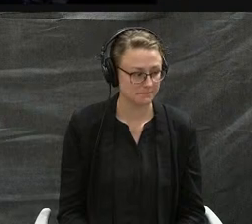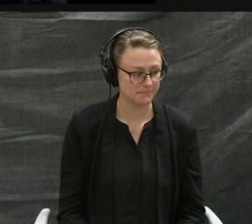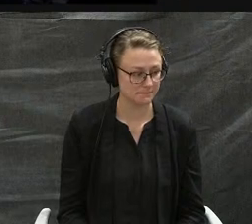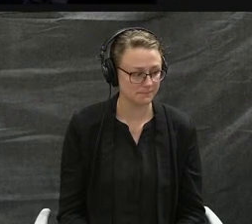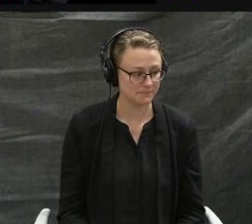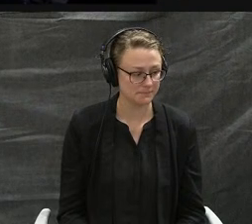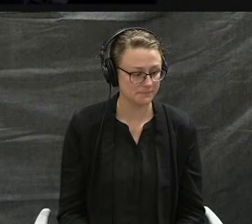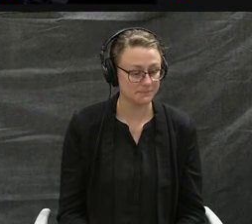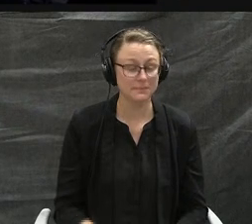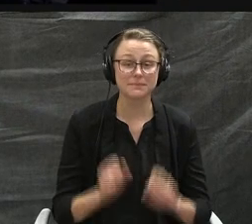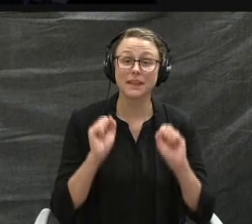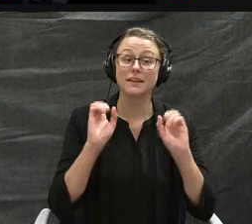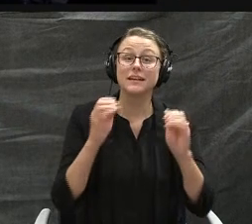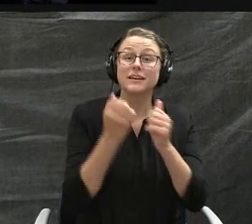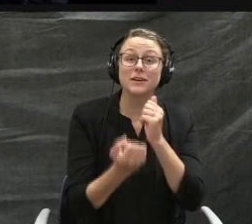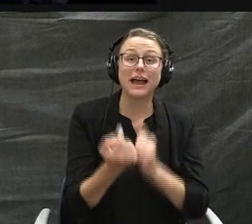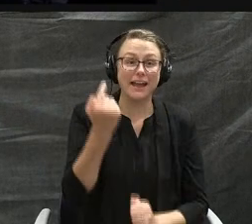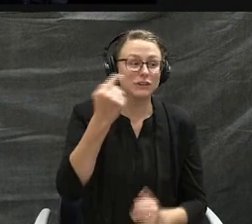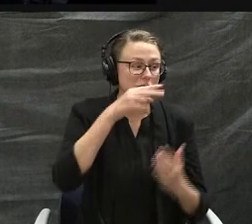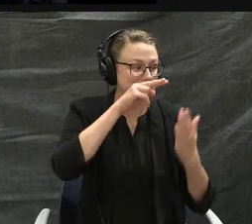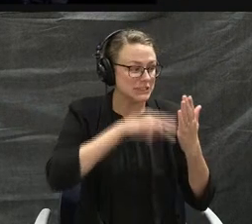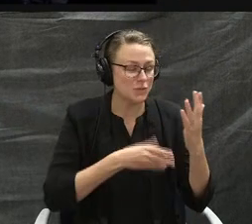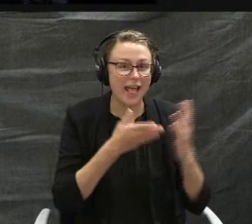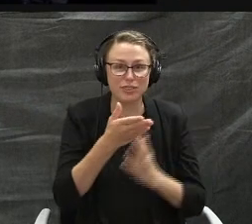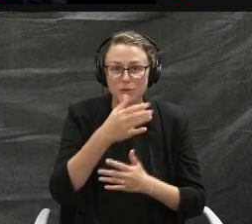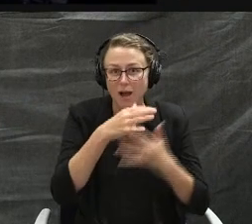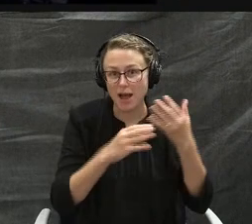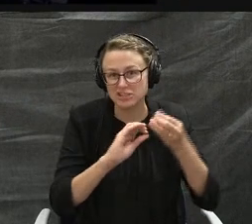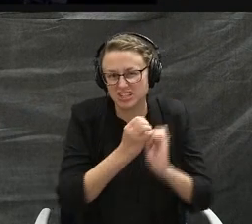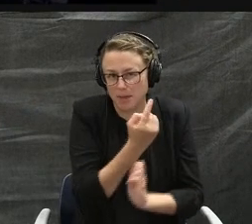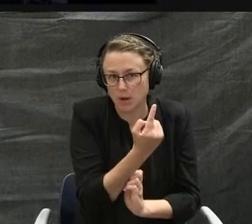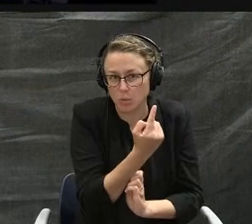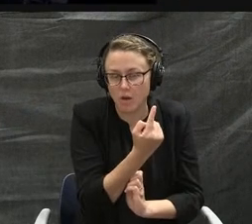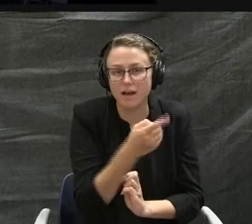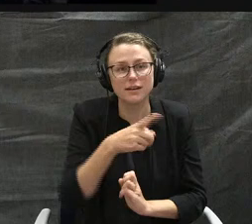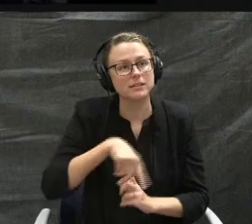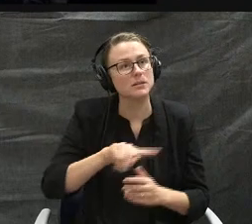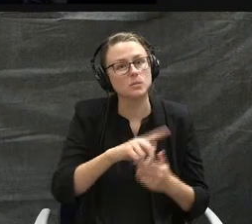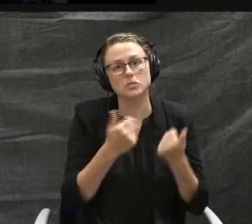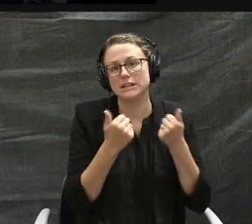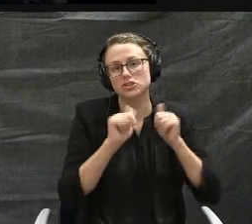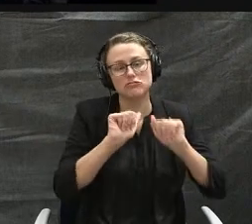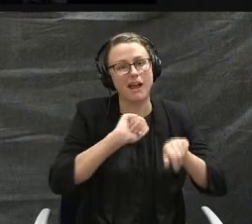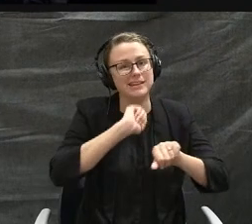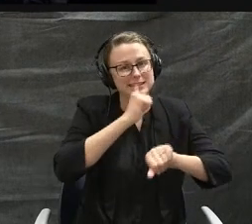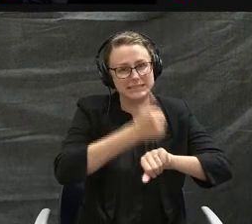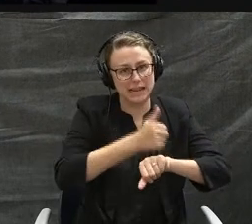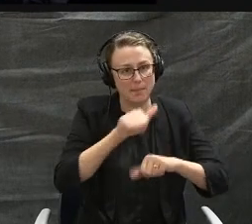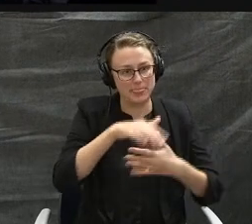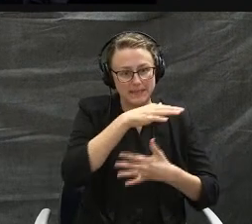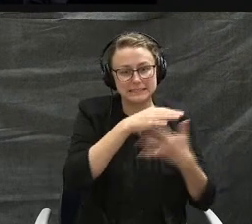option. Number one the format we tried to lay this option out in